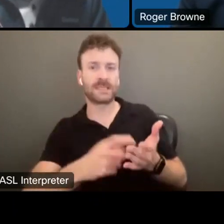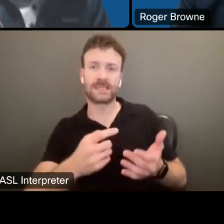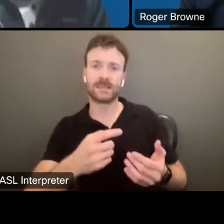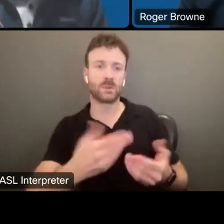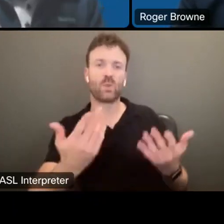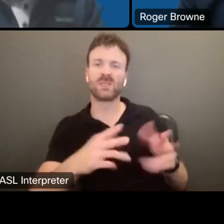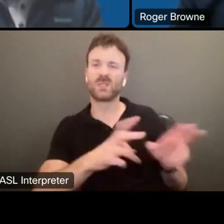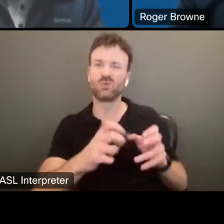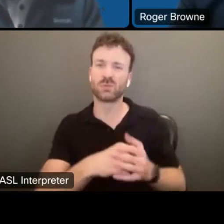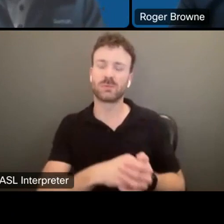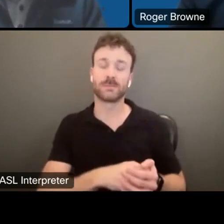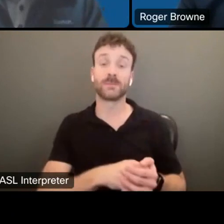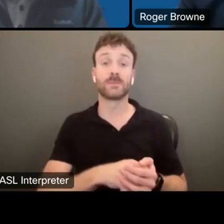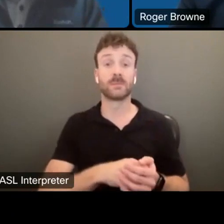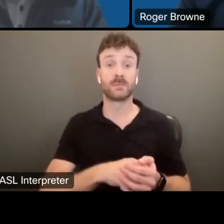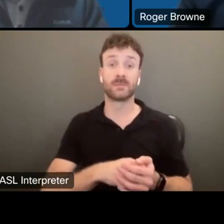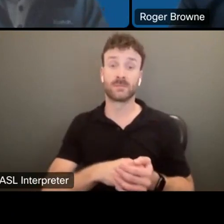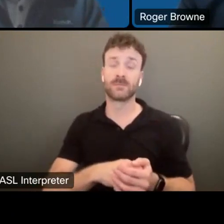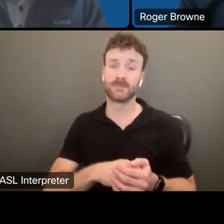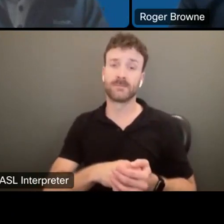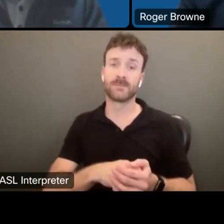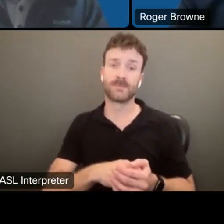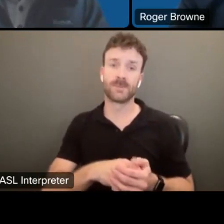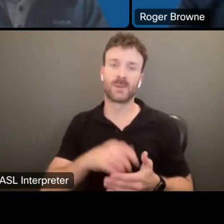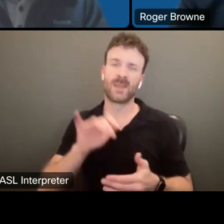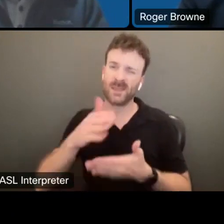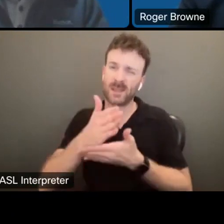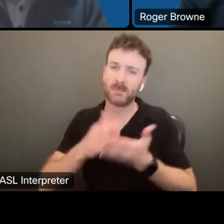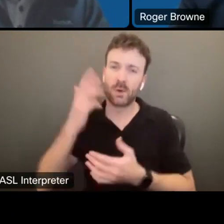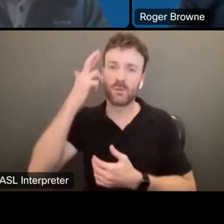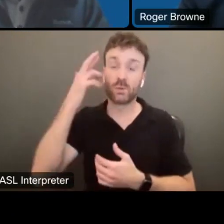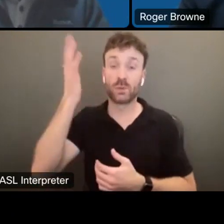So to that end, that's part of the reason why, for example, in the last year, previous